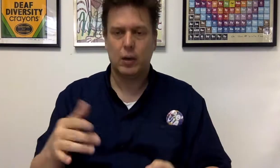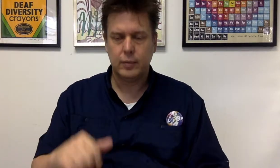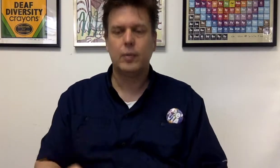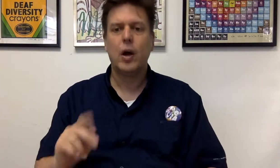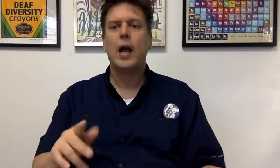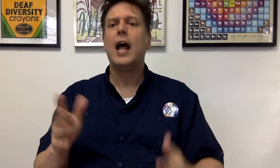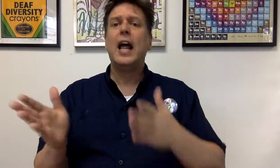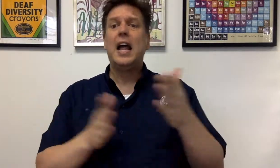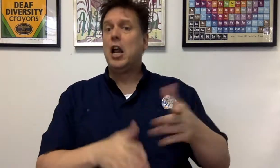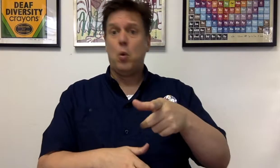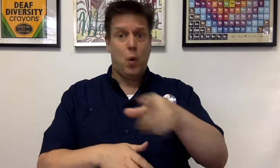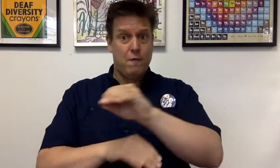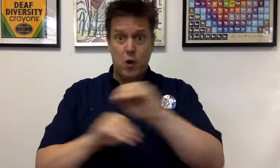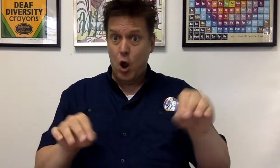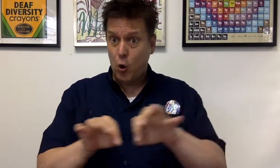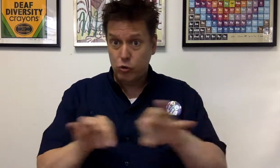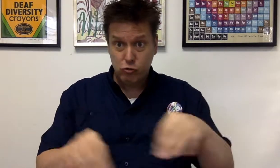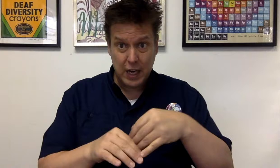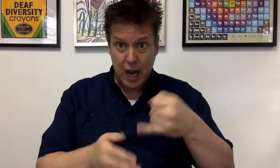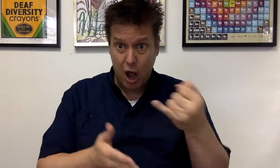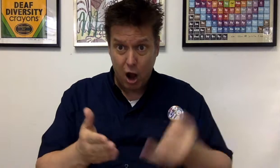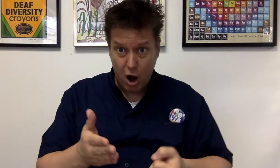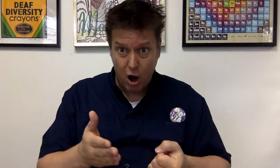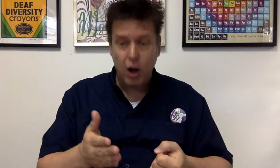explained this to you so you'll know what art is. If you don't have a degree